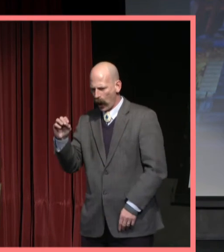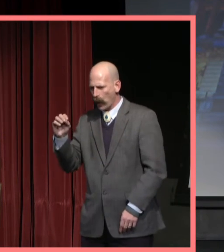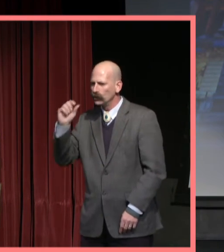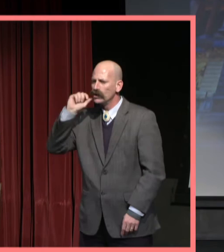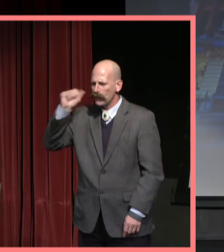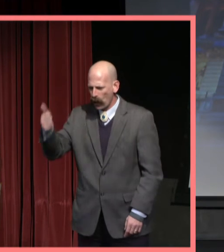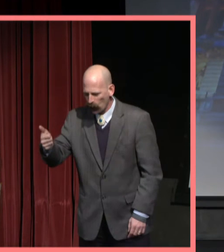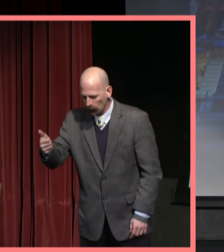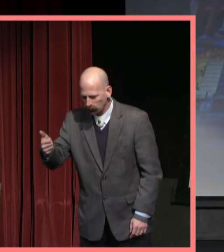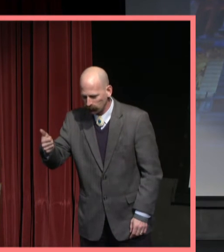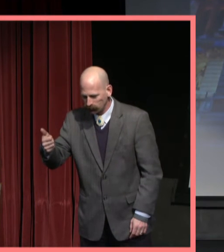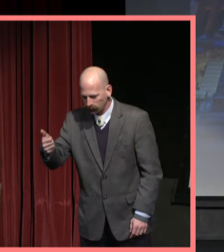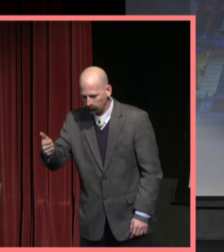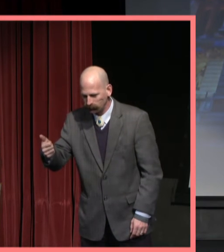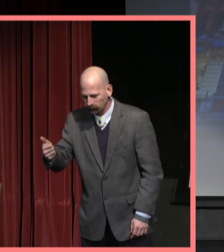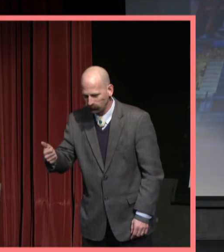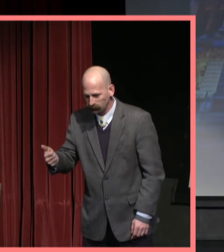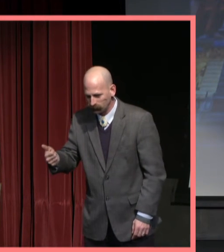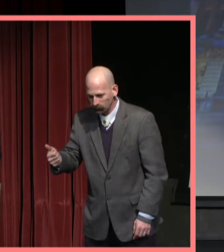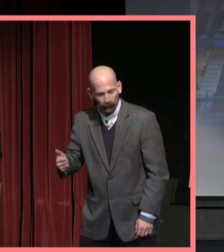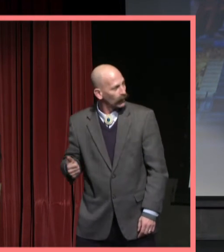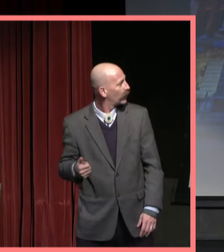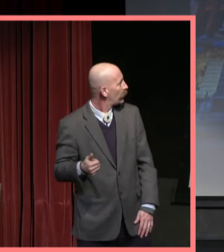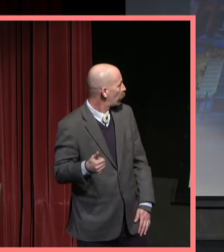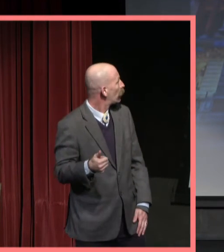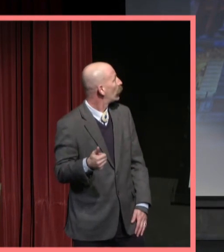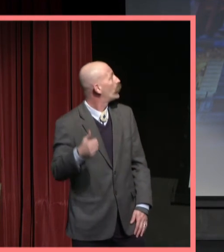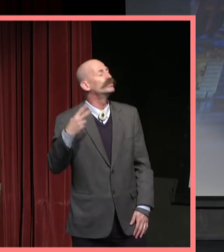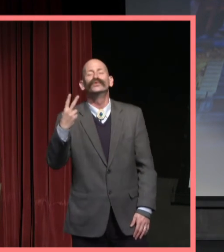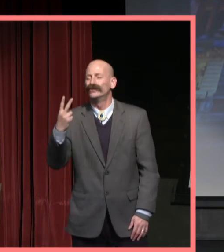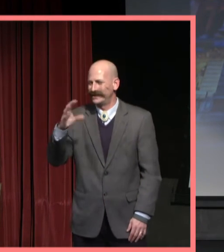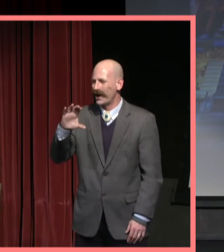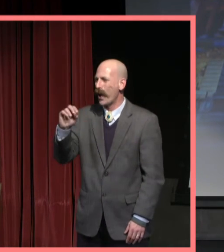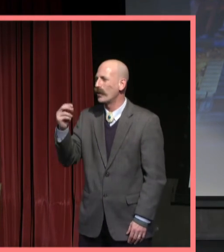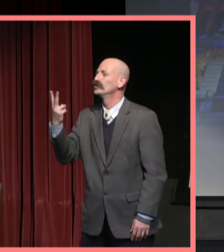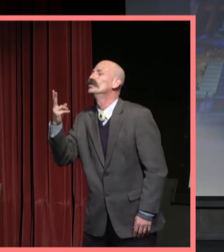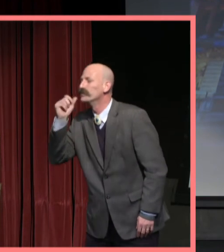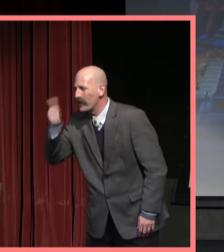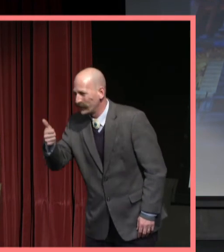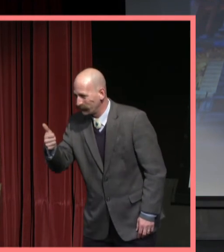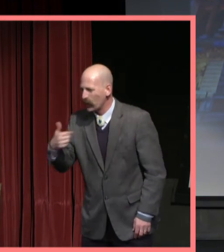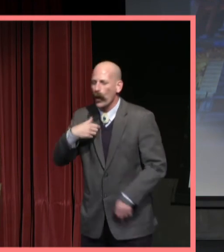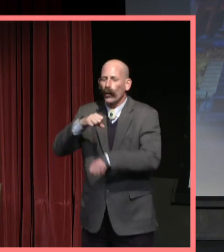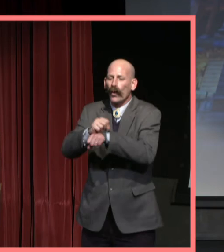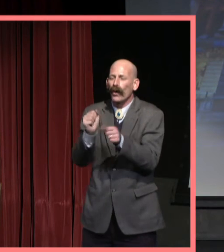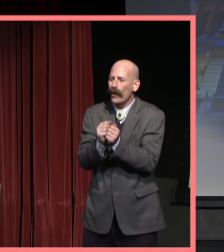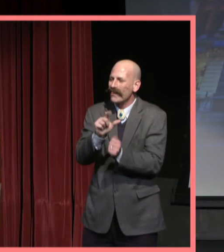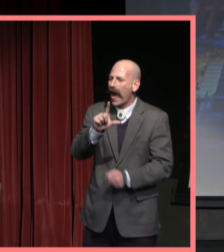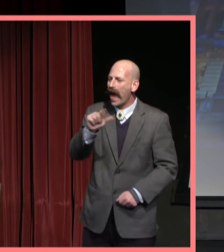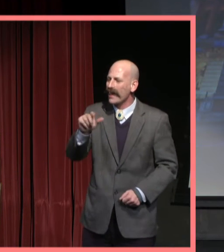I worked with a couple of artists, actually an American from Los Angeles and we developed this light sculpture.